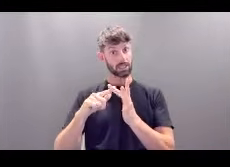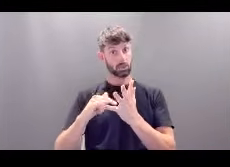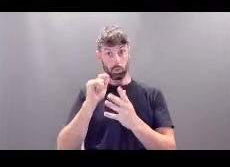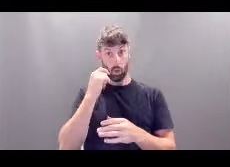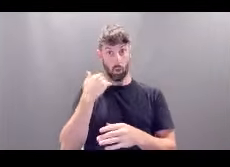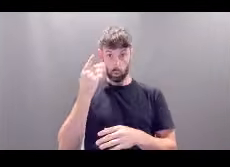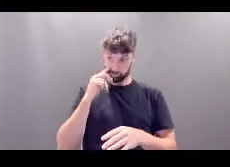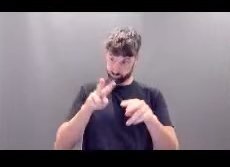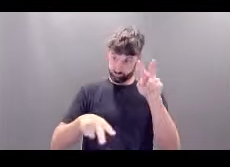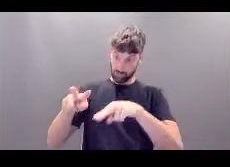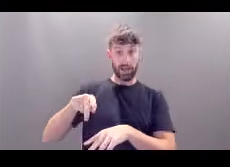Is the AT right for them?